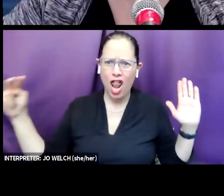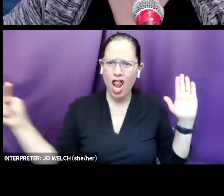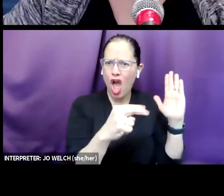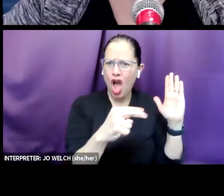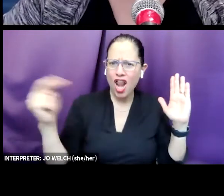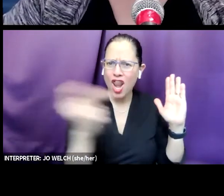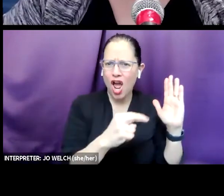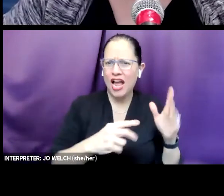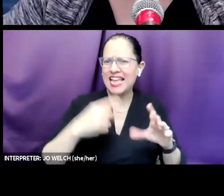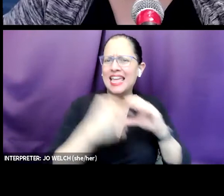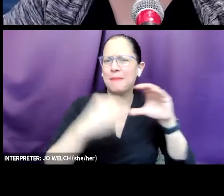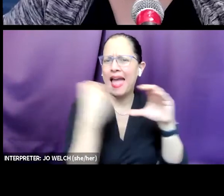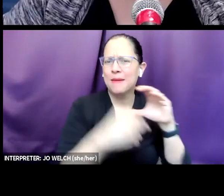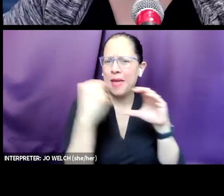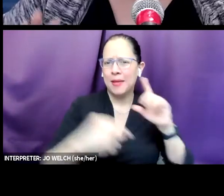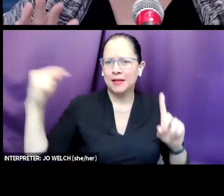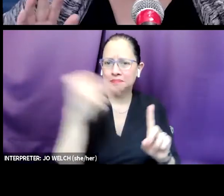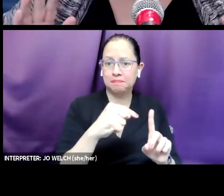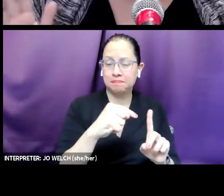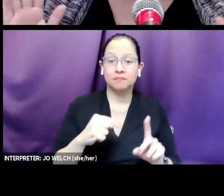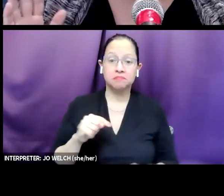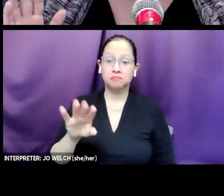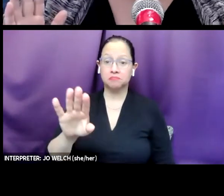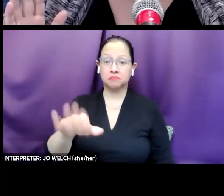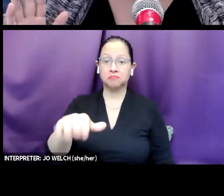And if you look at these emails. They're not that interesting.